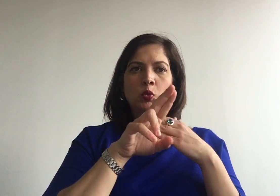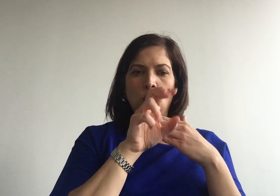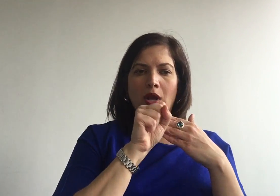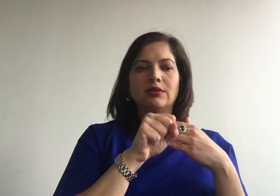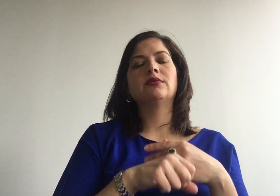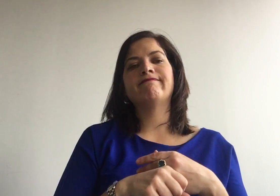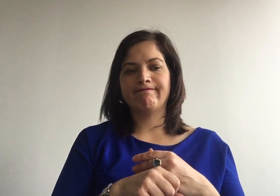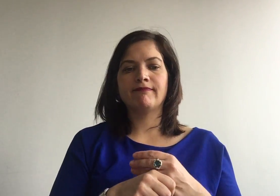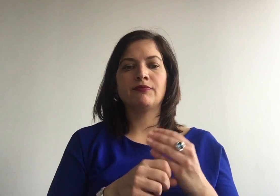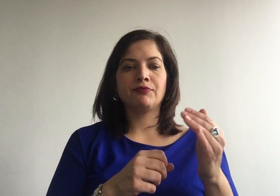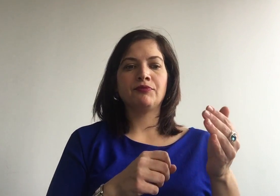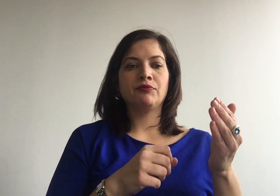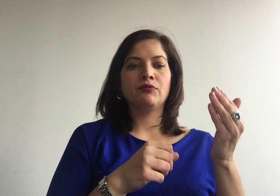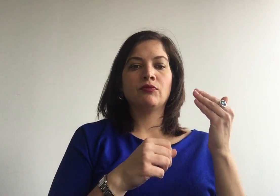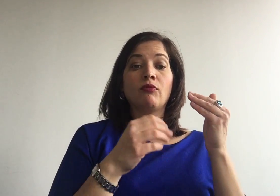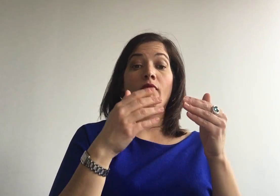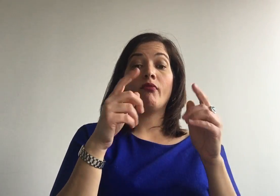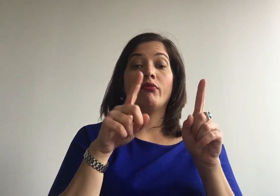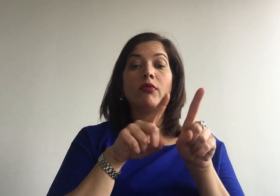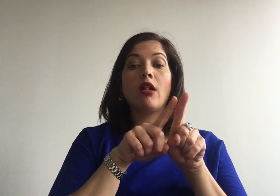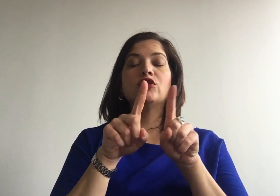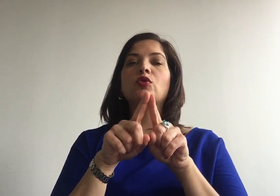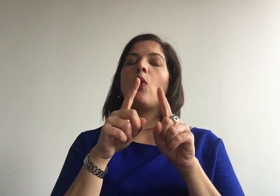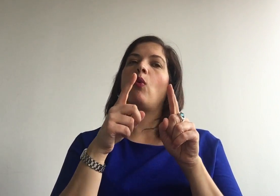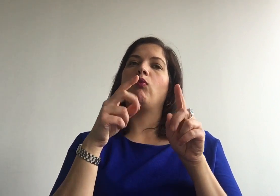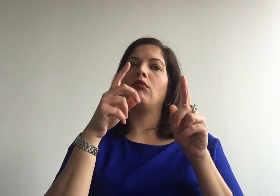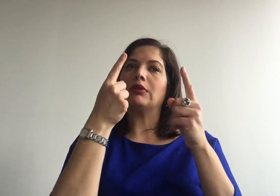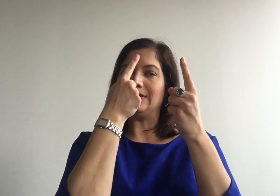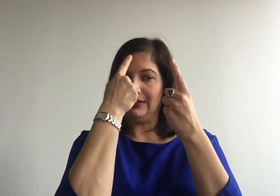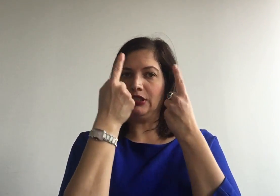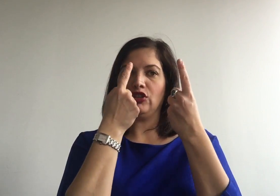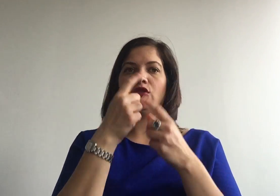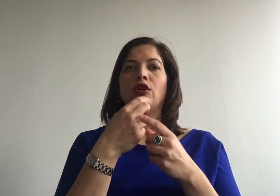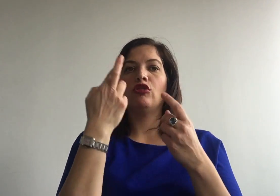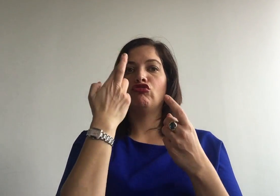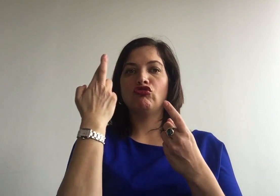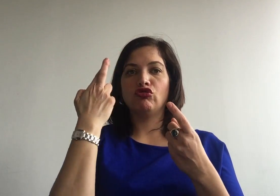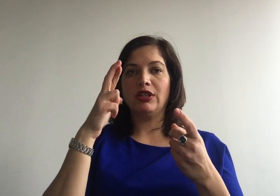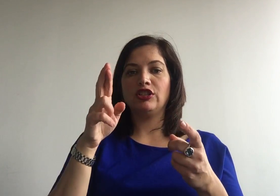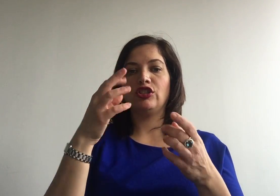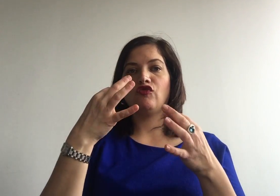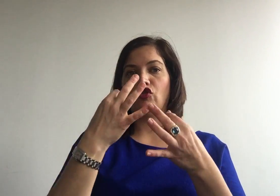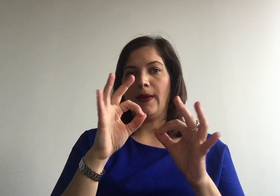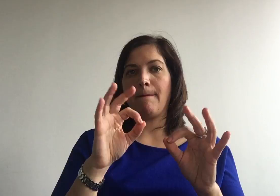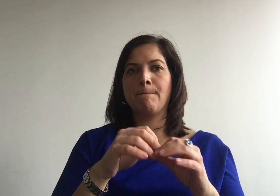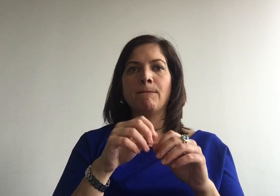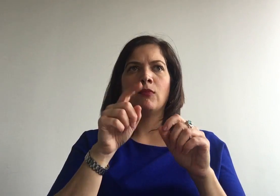to travel back and forth to the U.S. The court also considered religious freedom.